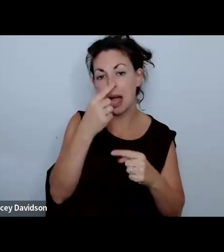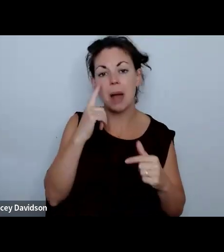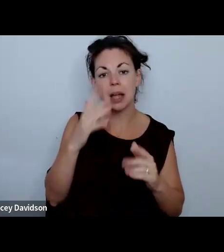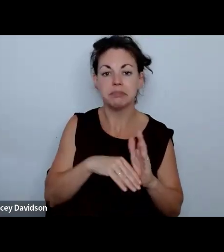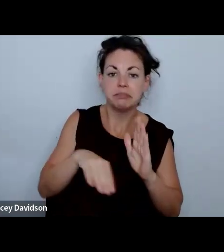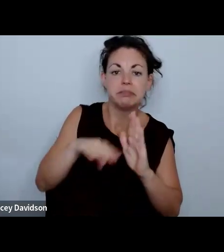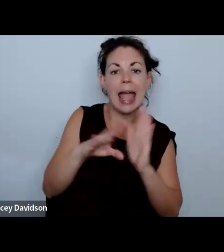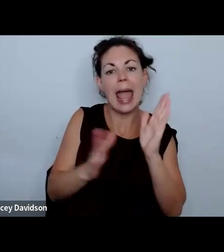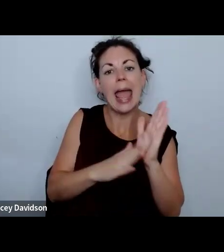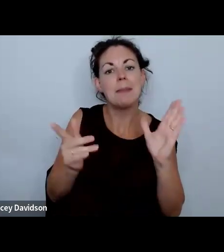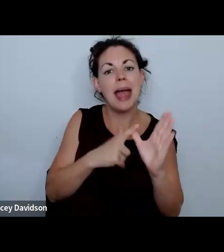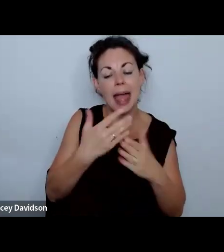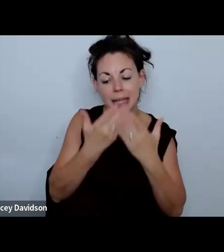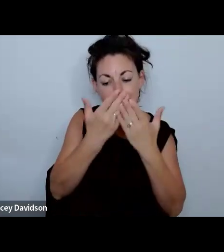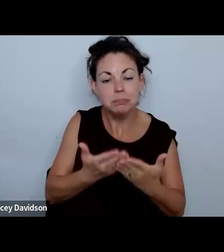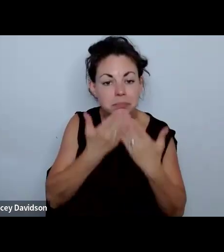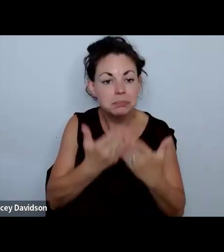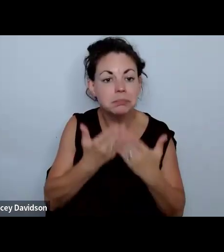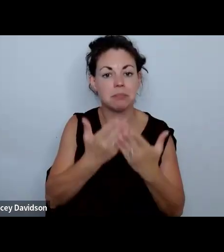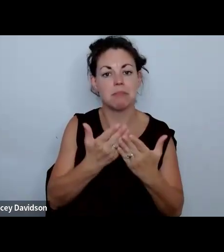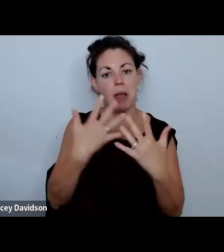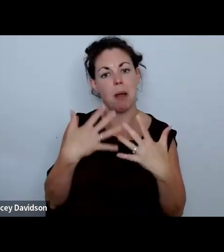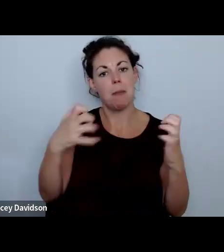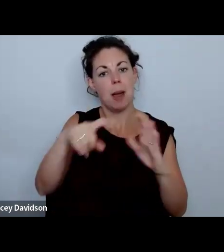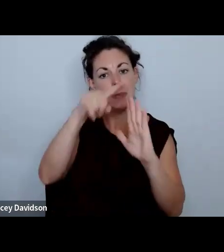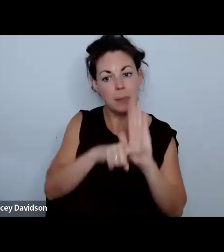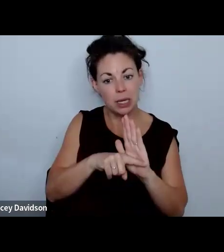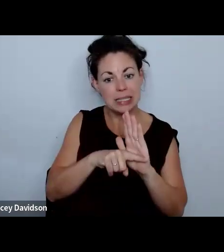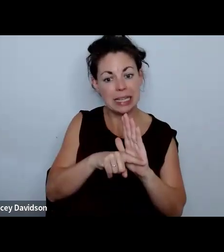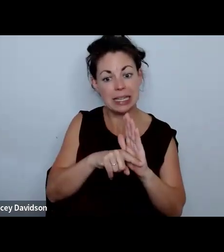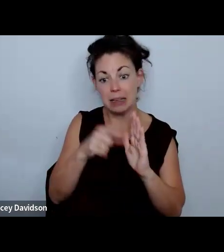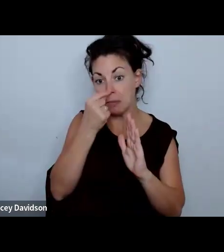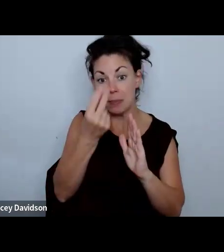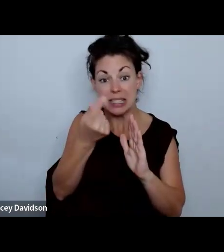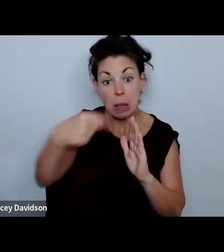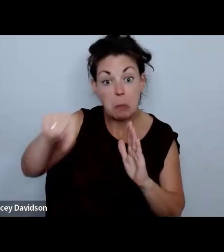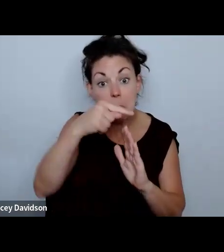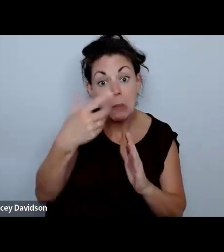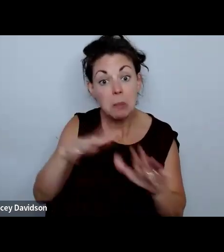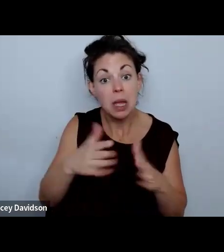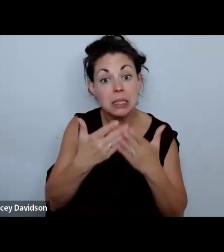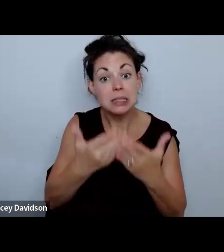end, but it was pretty tough, and I wasn't super keen to immediately go back, incur the debt.